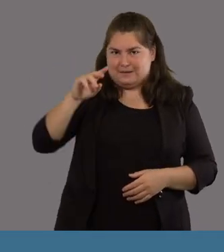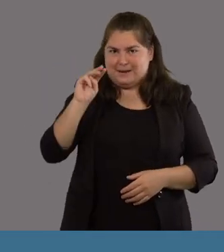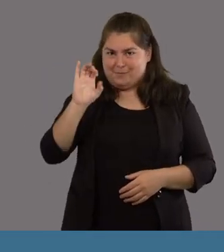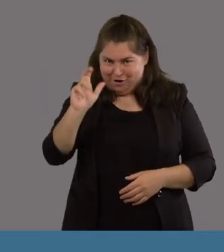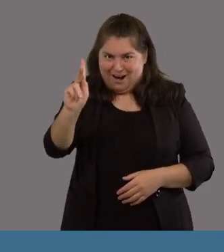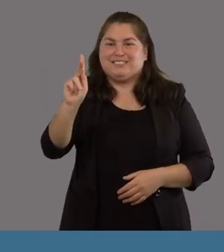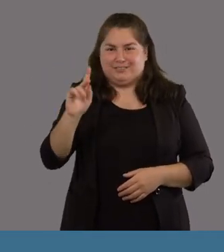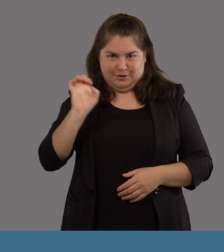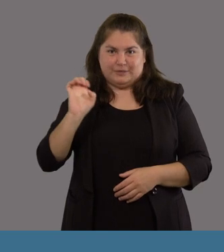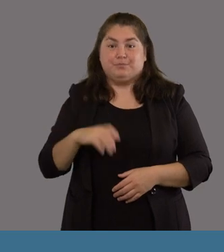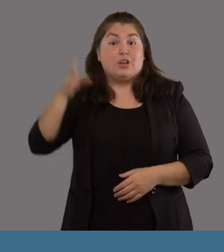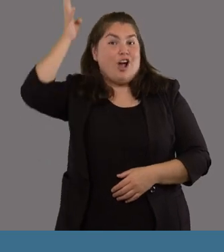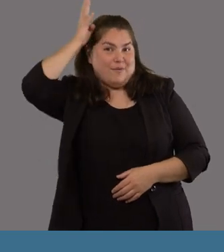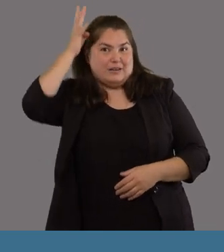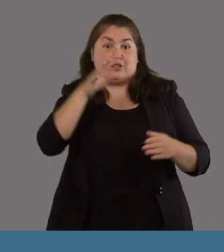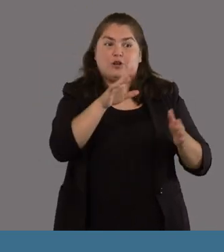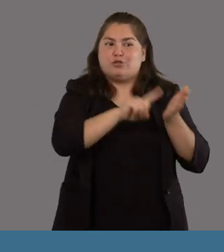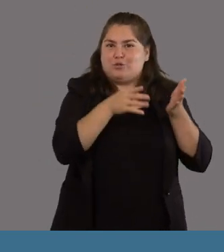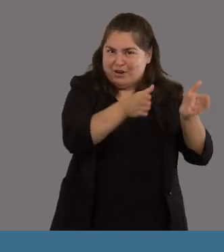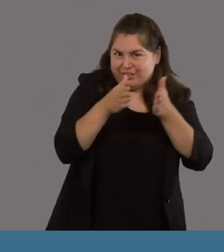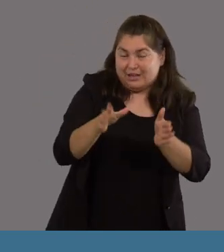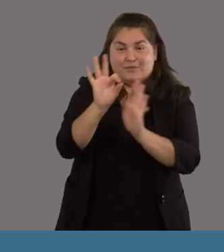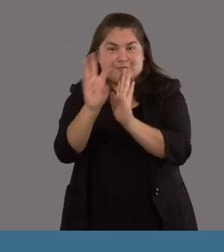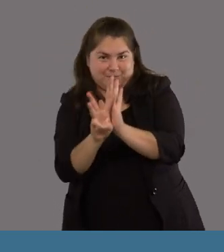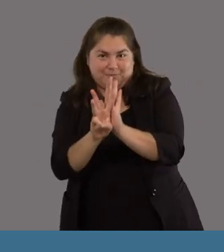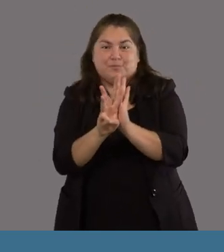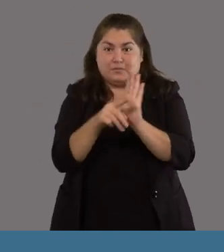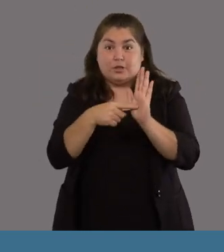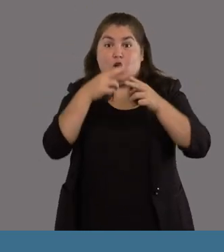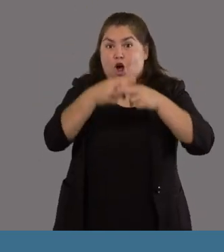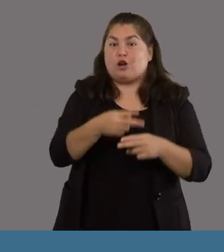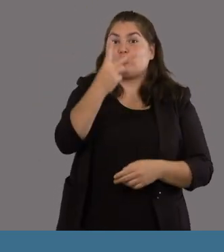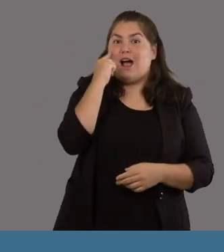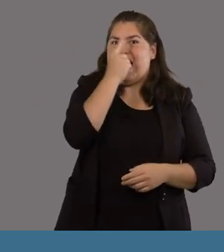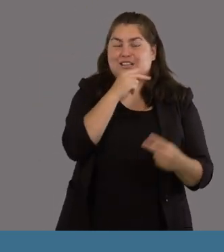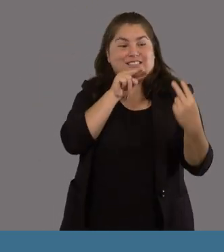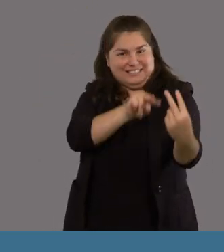a Mi’kmaq methodology and framework known as Two-Eyed Seeing. Etuaptmumk involves starting